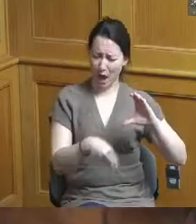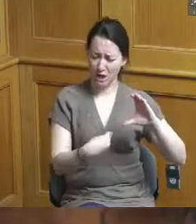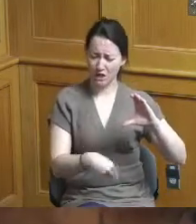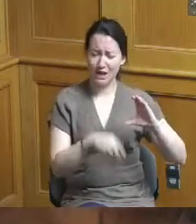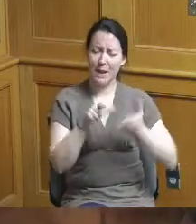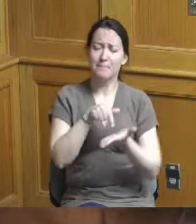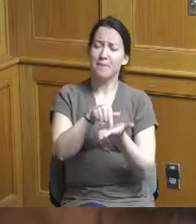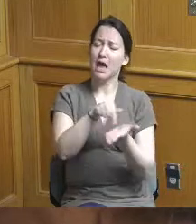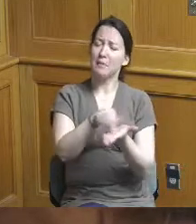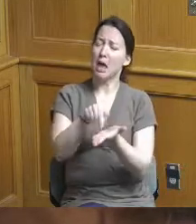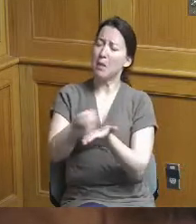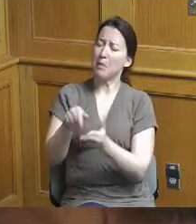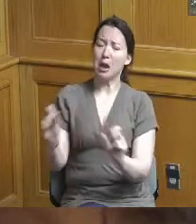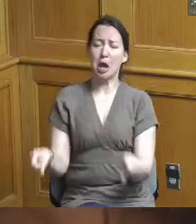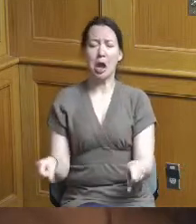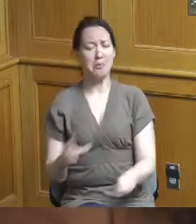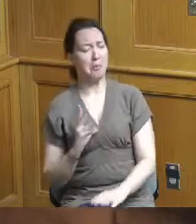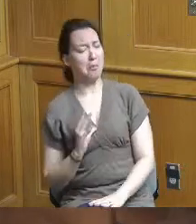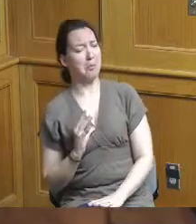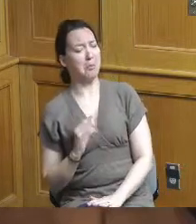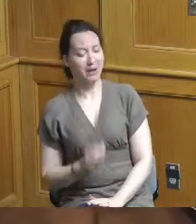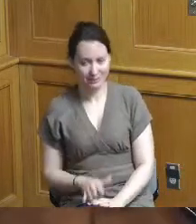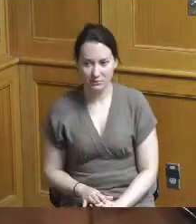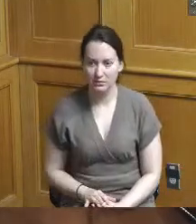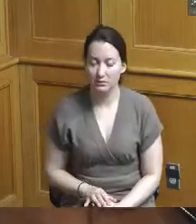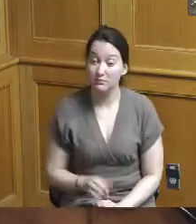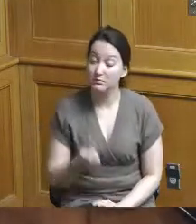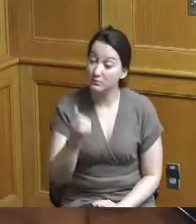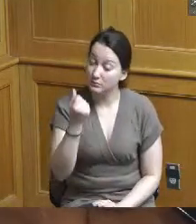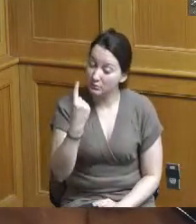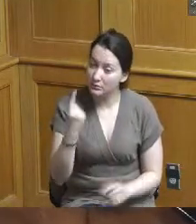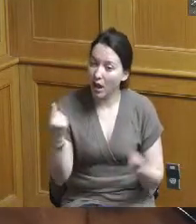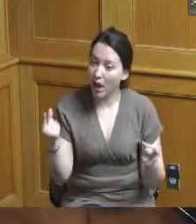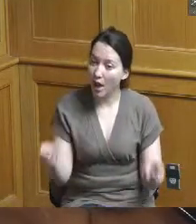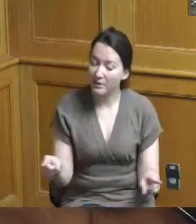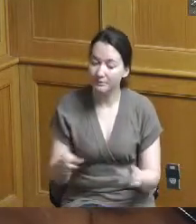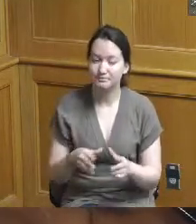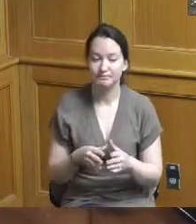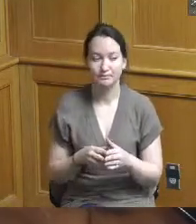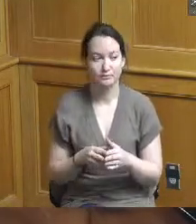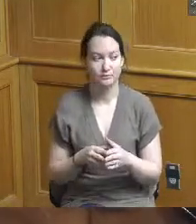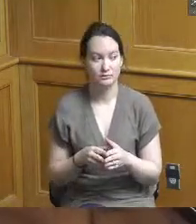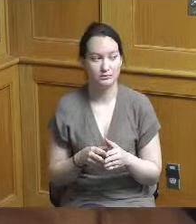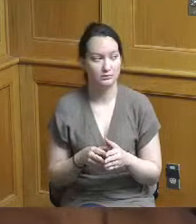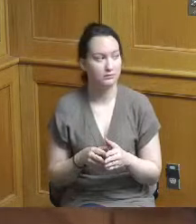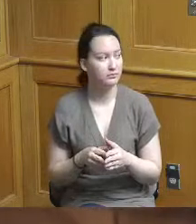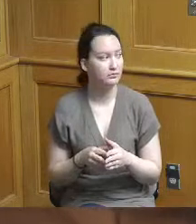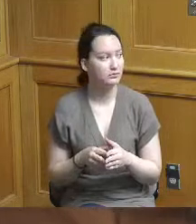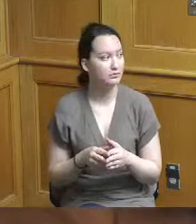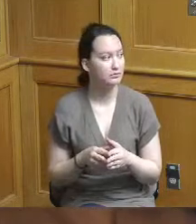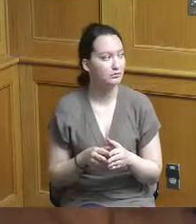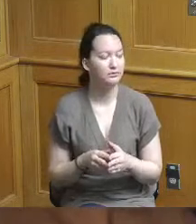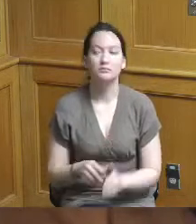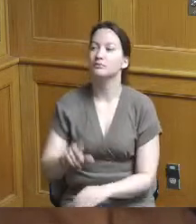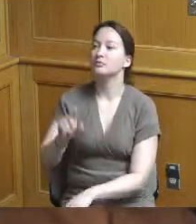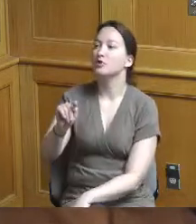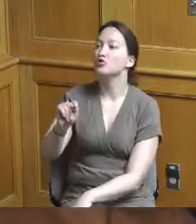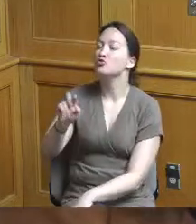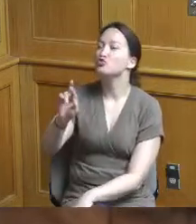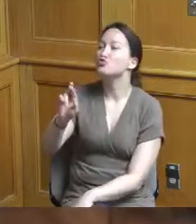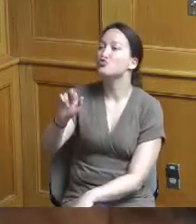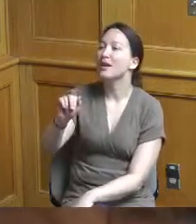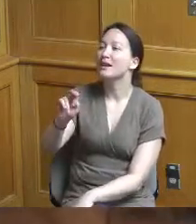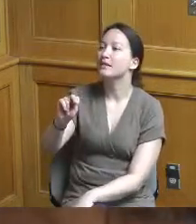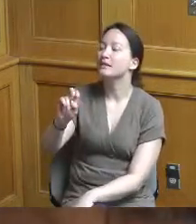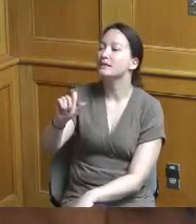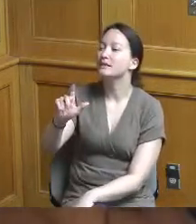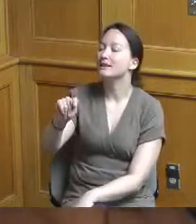all these bills but what'll happen is the transit occupancy tax known as the Convention Facility